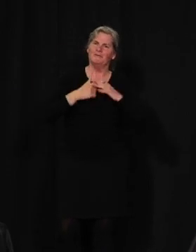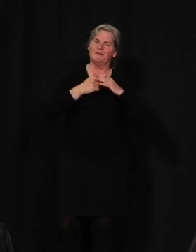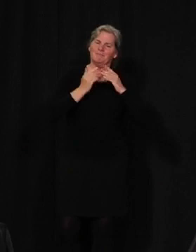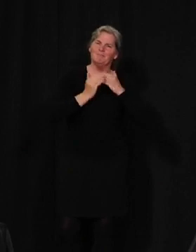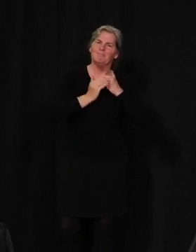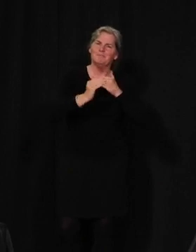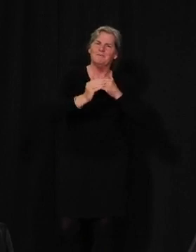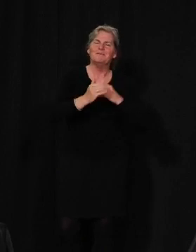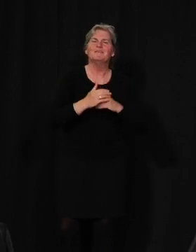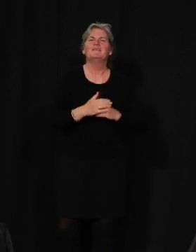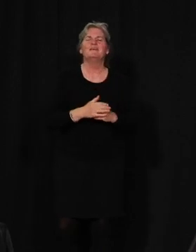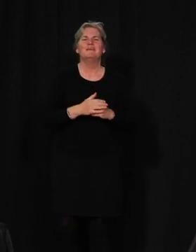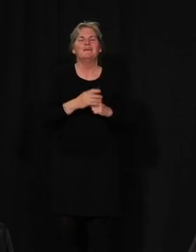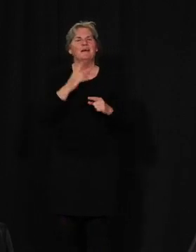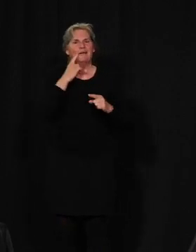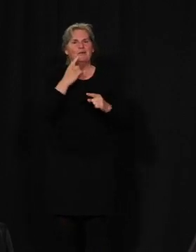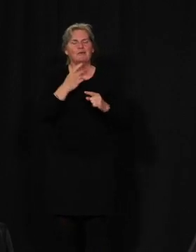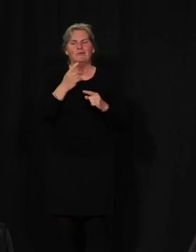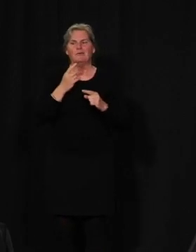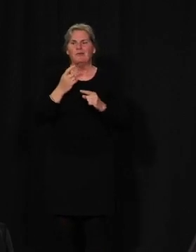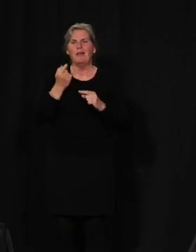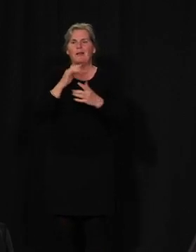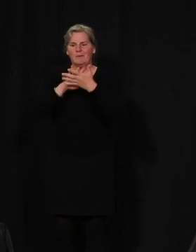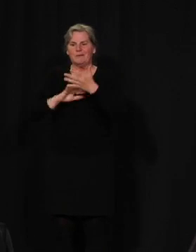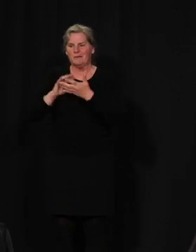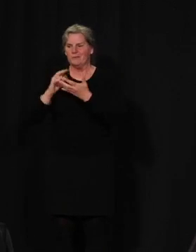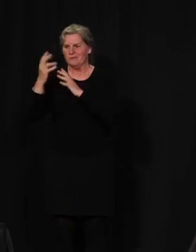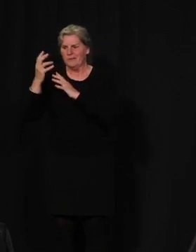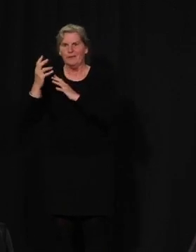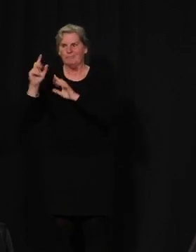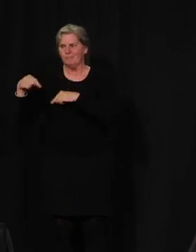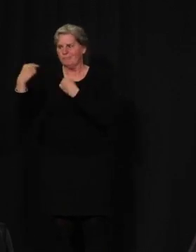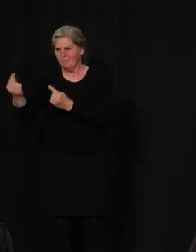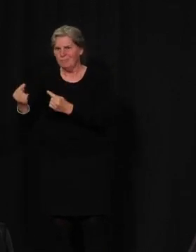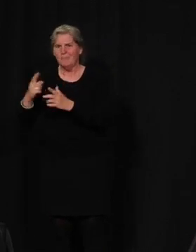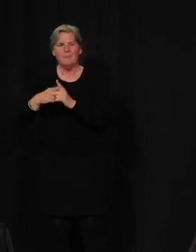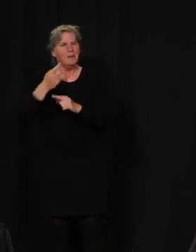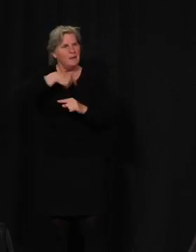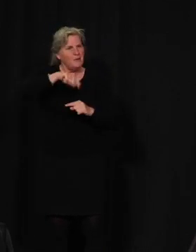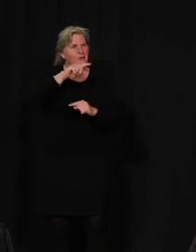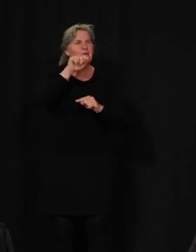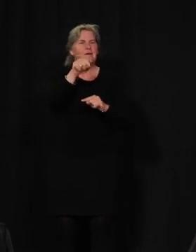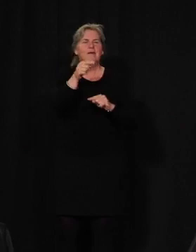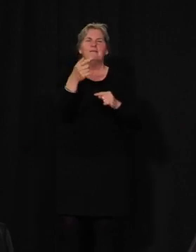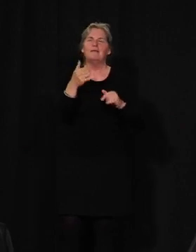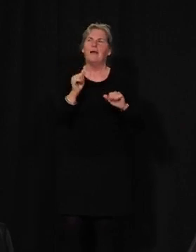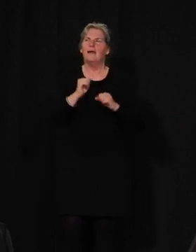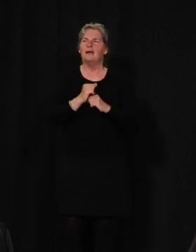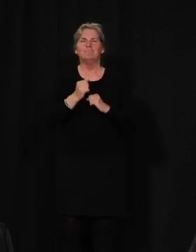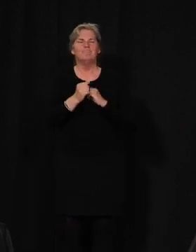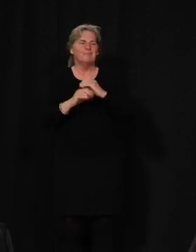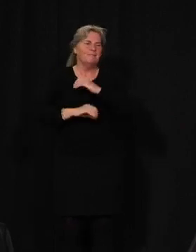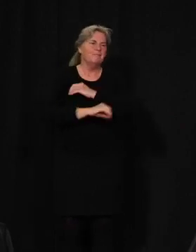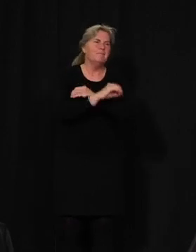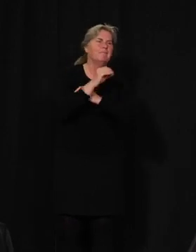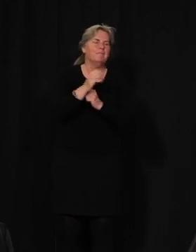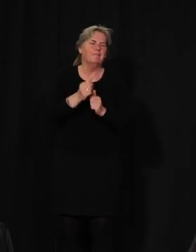Already forced out of routine, e are now ushered into that time when we can find days to stay up with the sun and get up a little